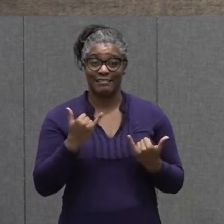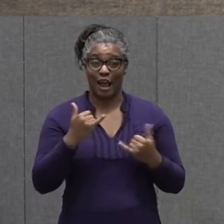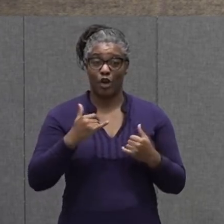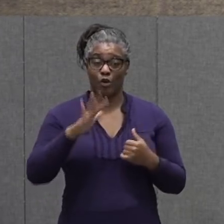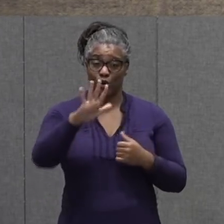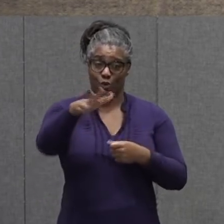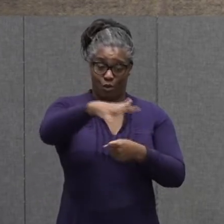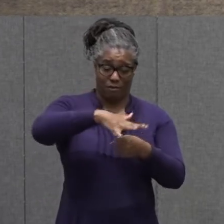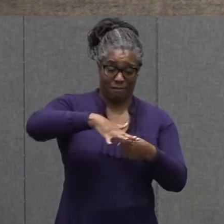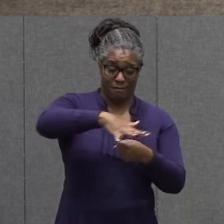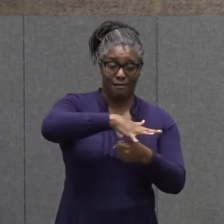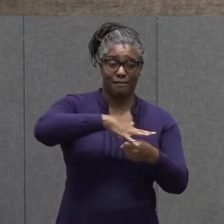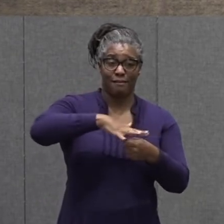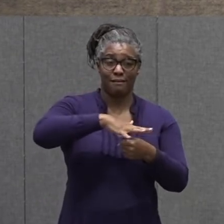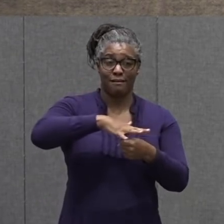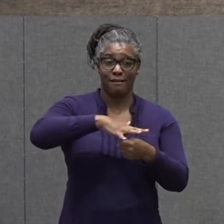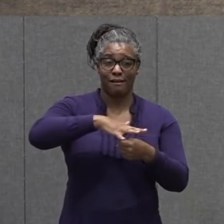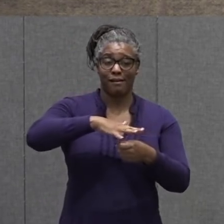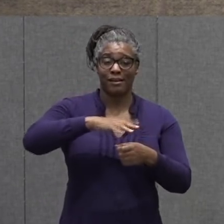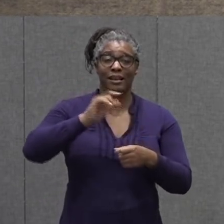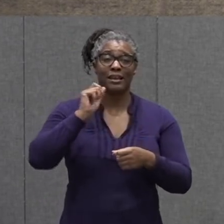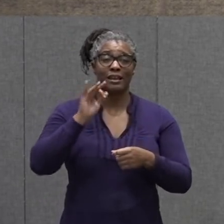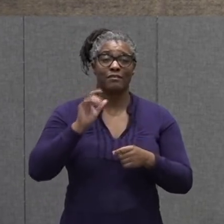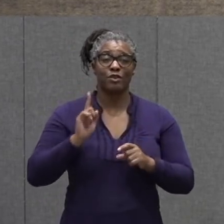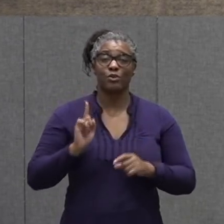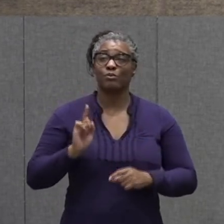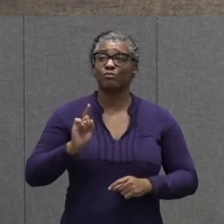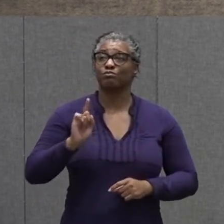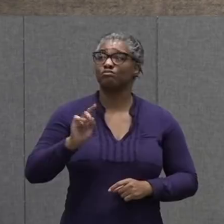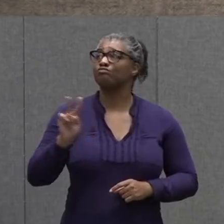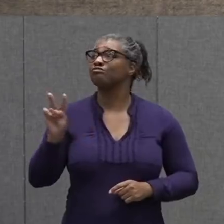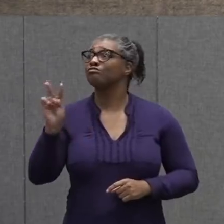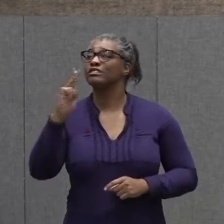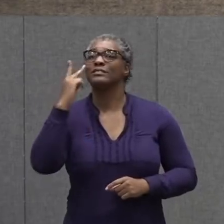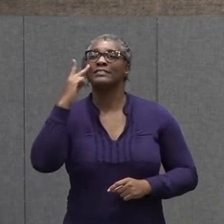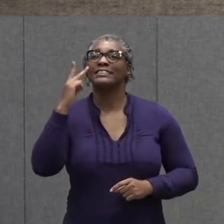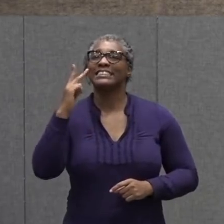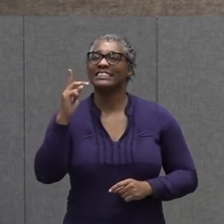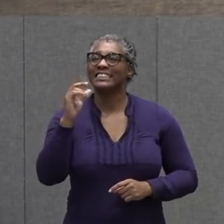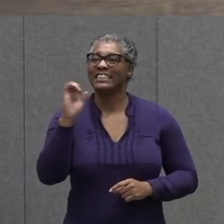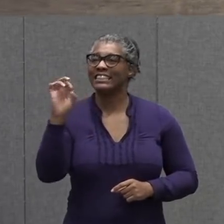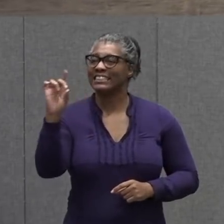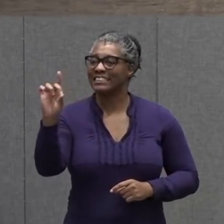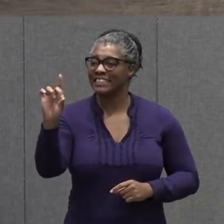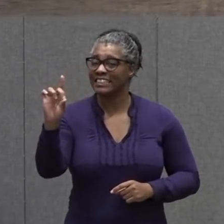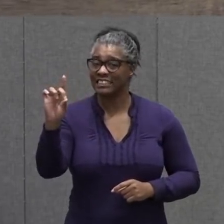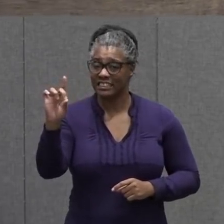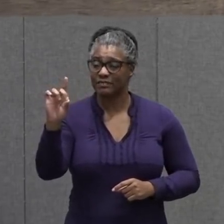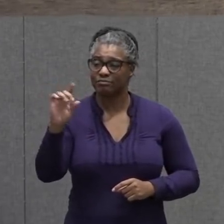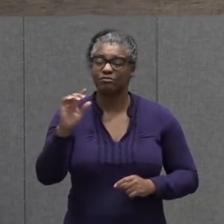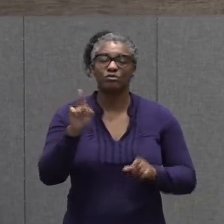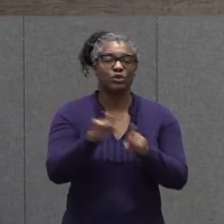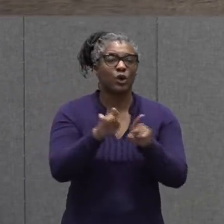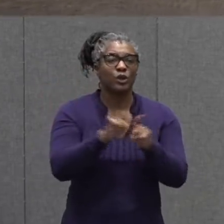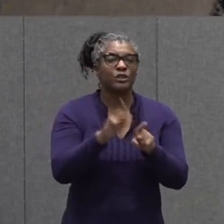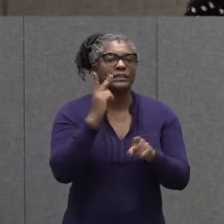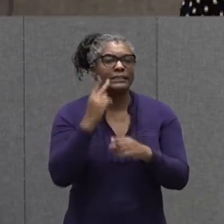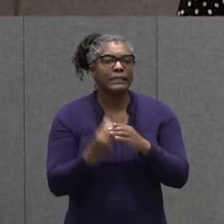so you're gonna also see those beautiful plants growing. Look for those seeds and see what you can find.